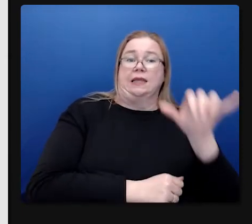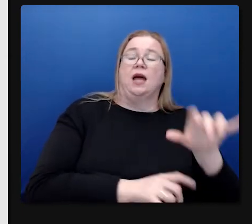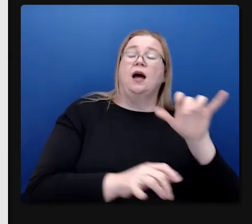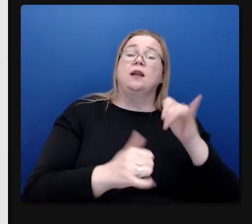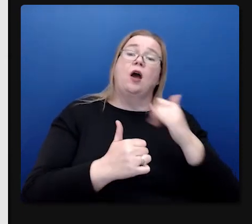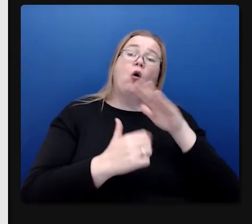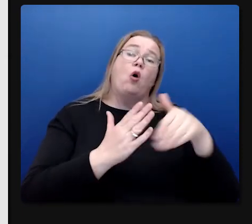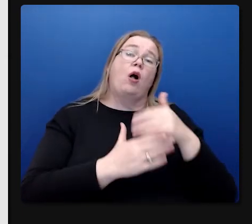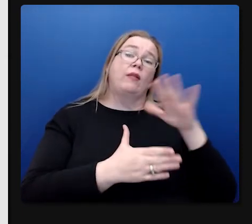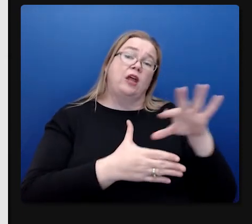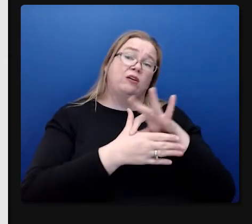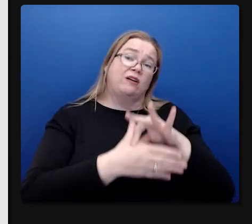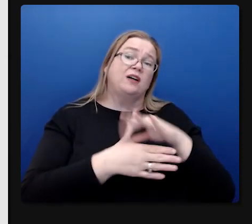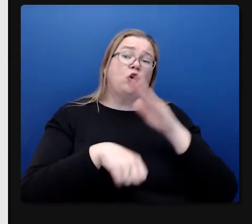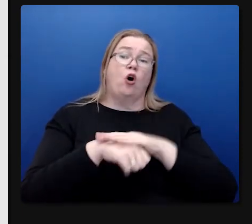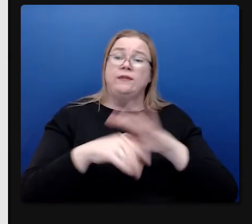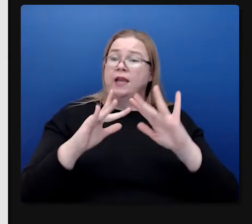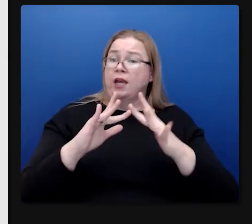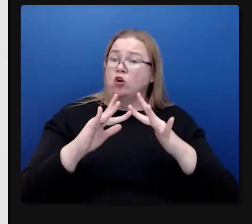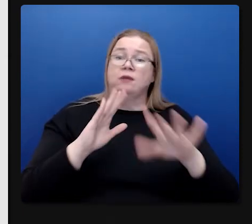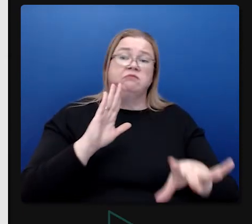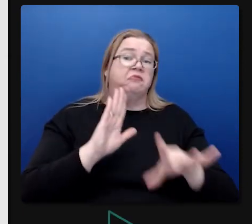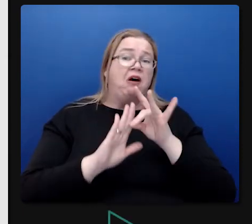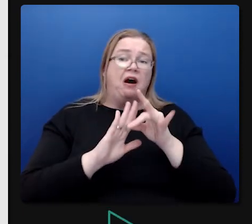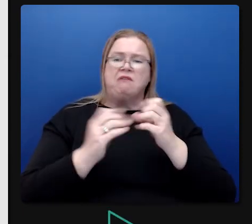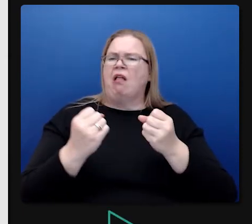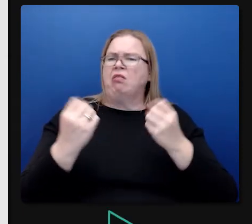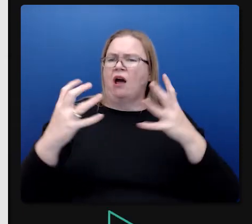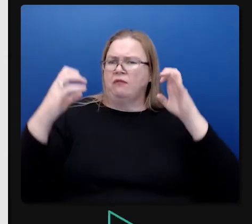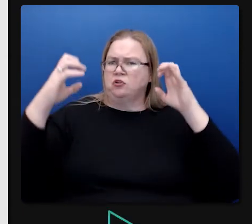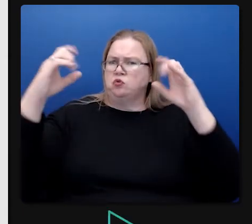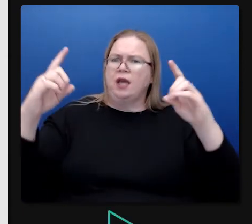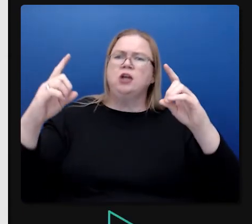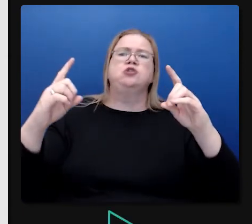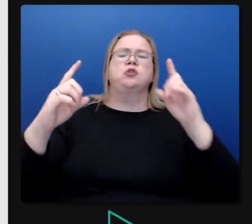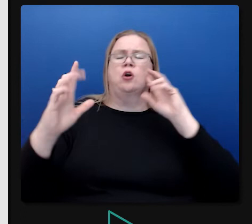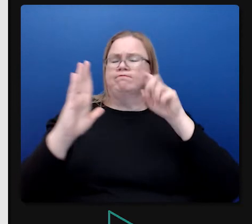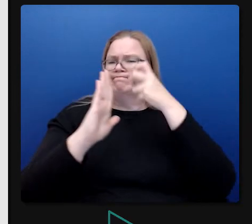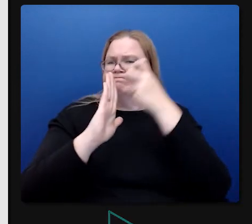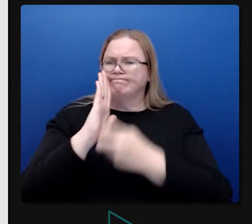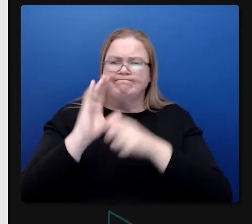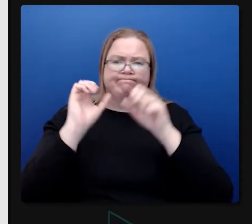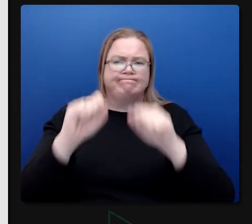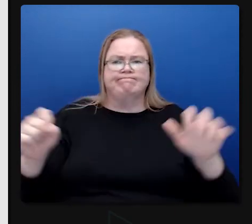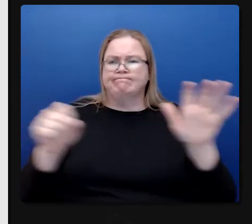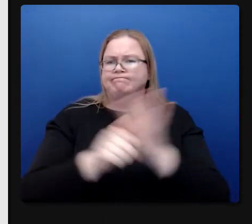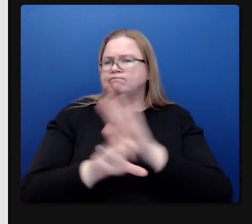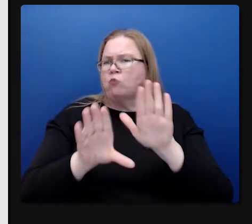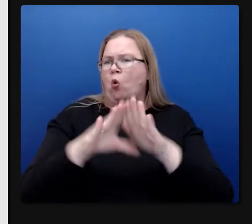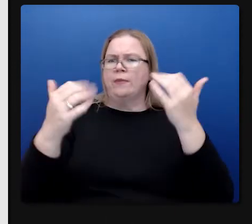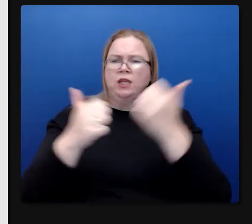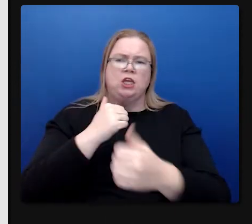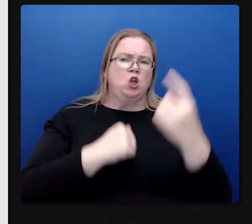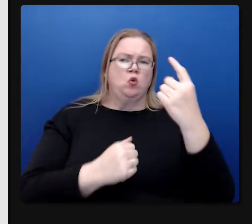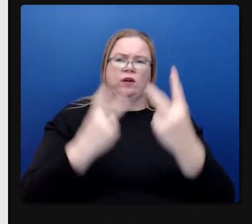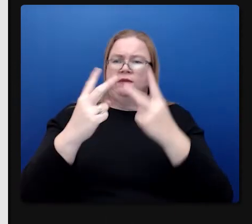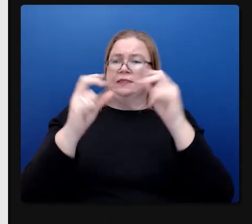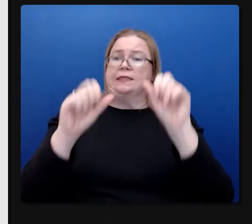All their content is out there on the web to find. It has lots of education to jump straight into, and is entirely open for anyone to visit.